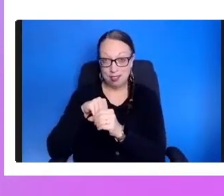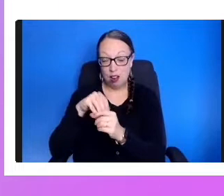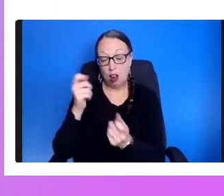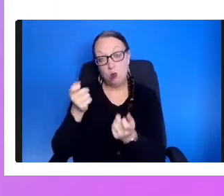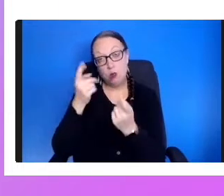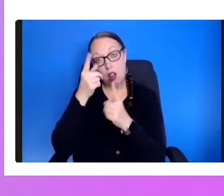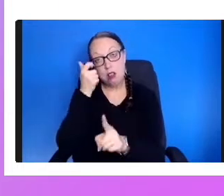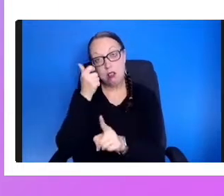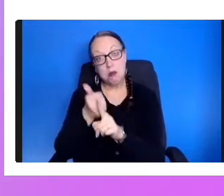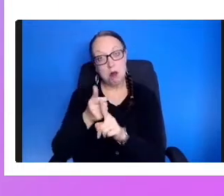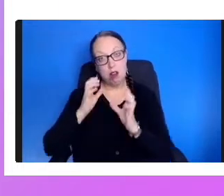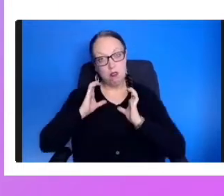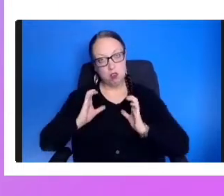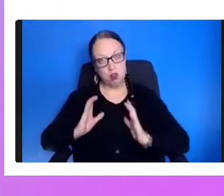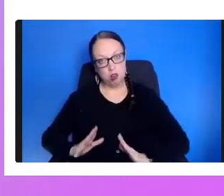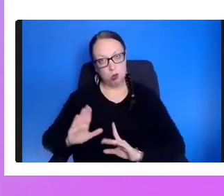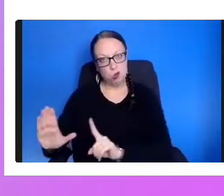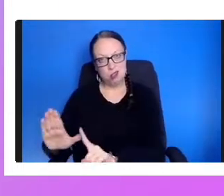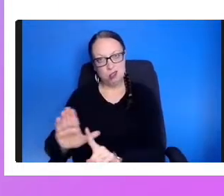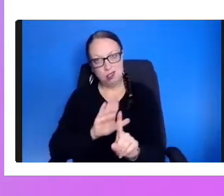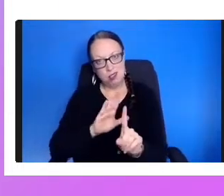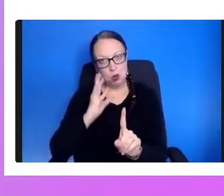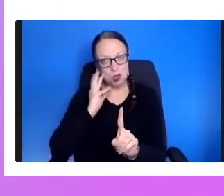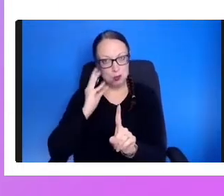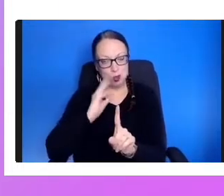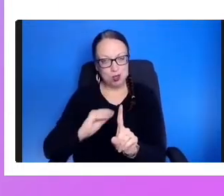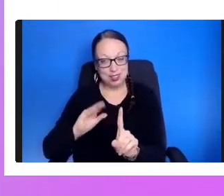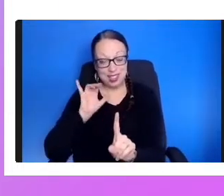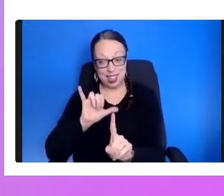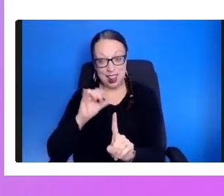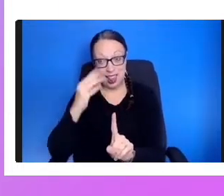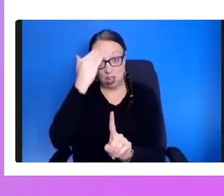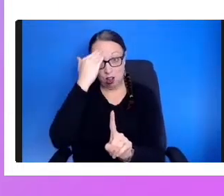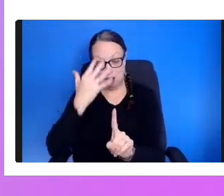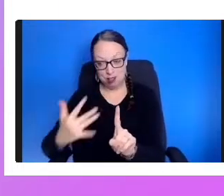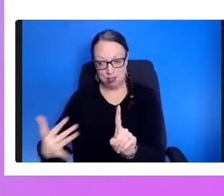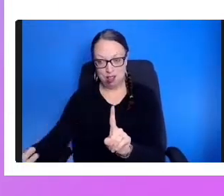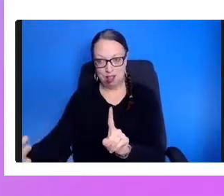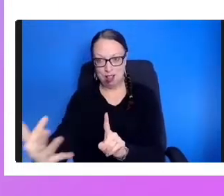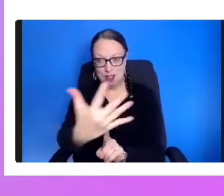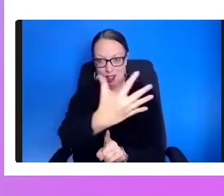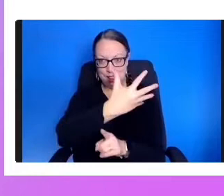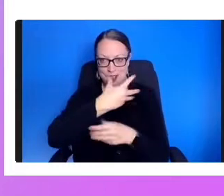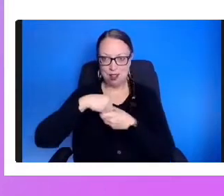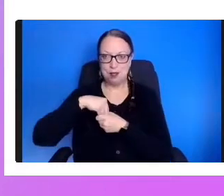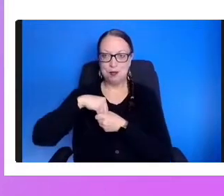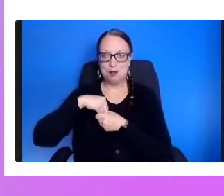and their experiences, bring that knowledge in through the principles of inclusive design